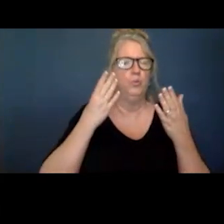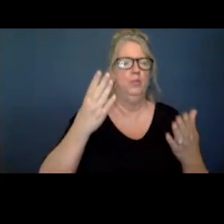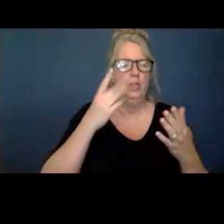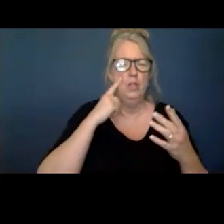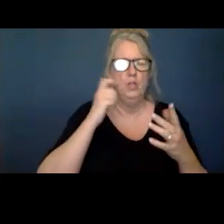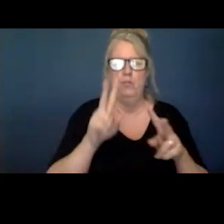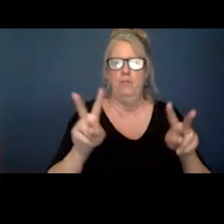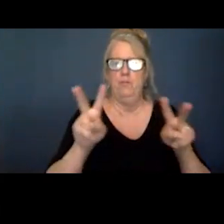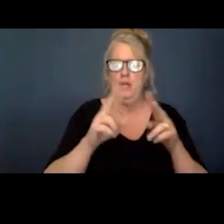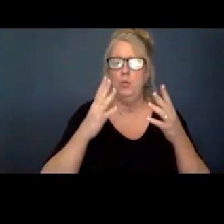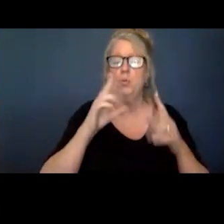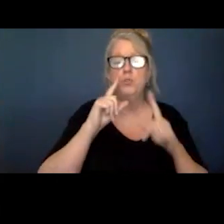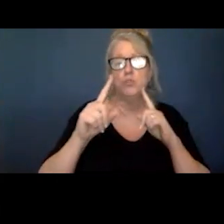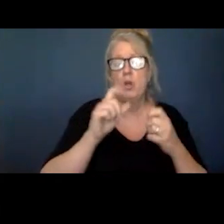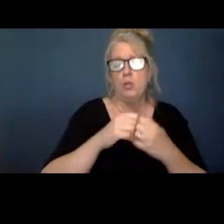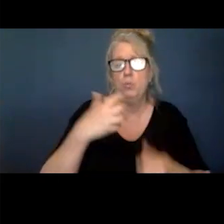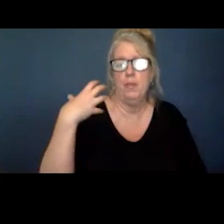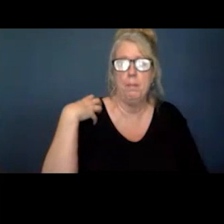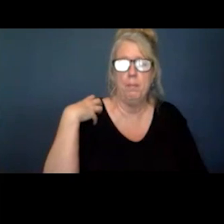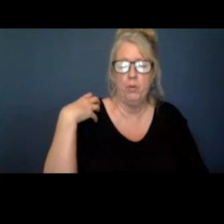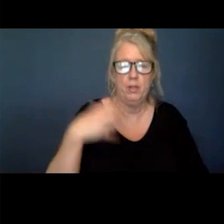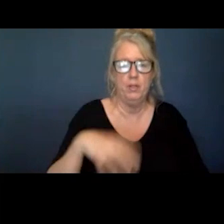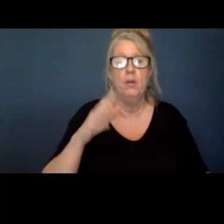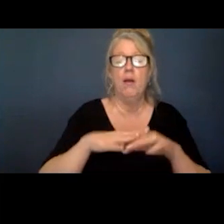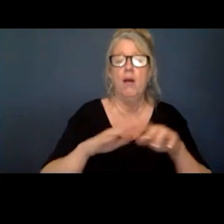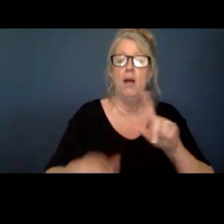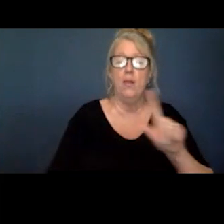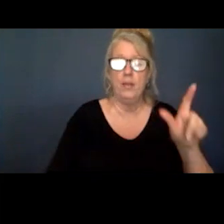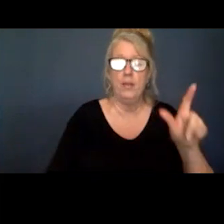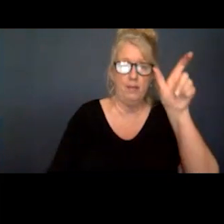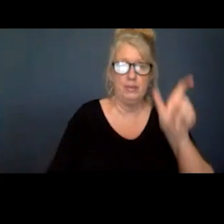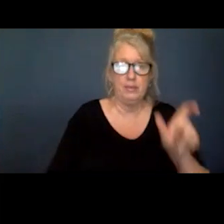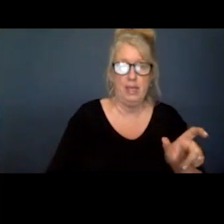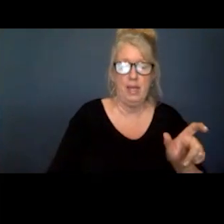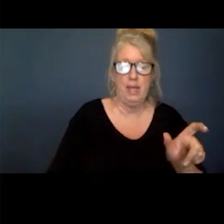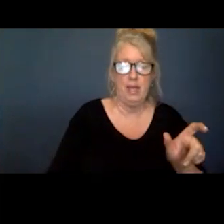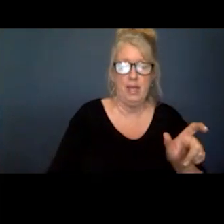speaking with employers. On the left side of this slide, we've included a few key prompts